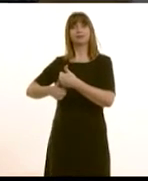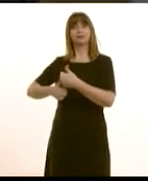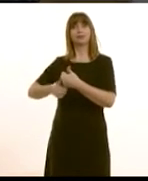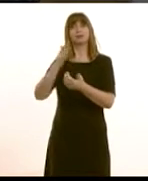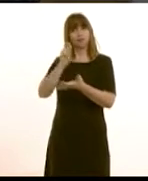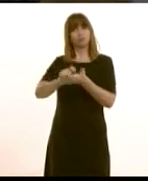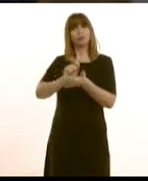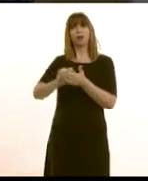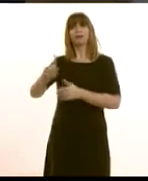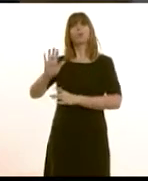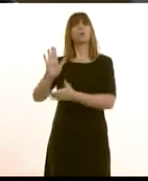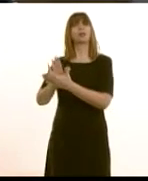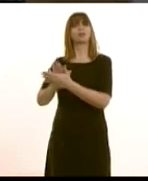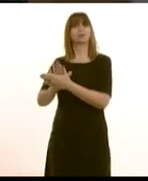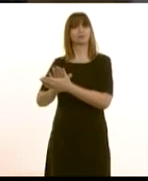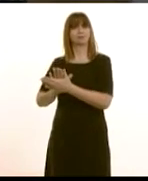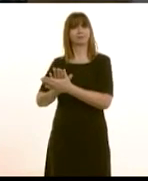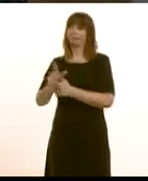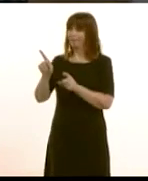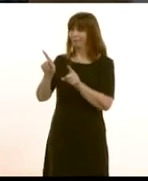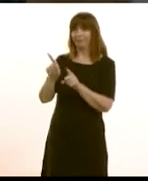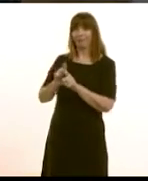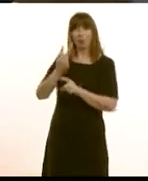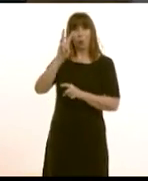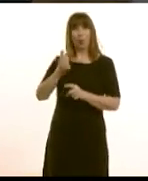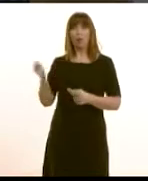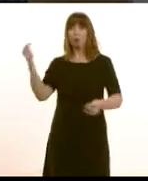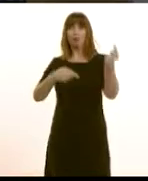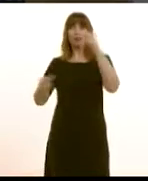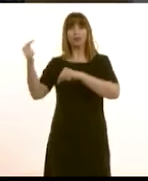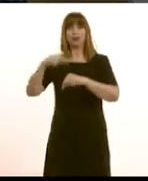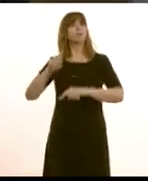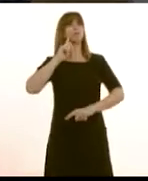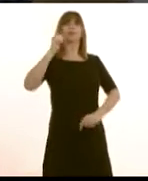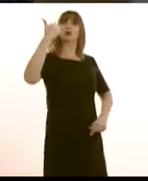this achievement, but, in supporting the Welsh tourist industry and our culinary expertise,